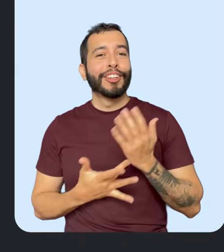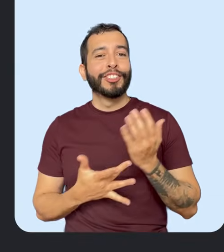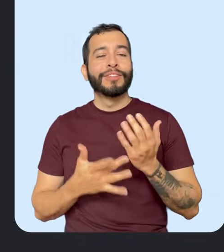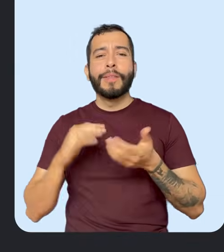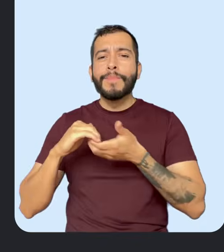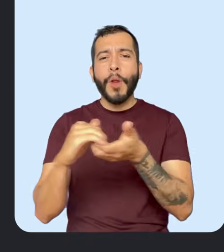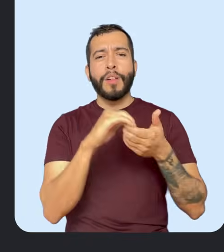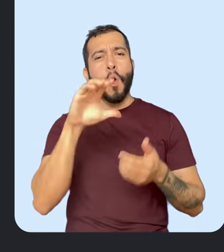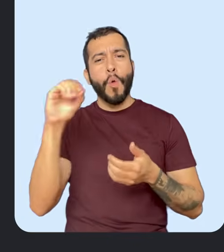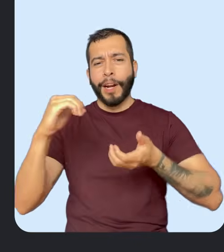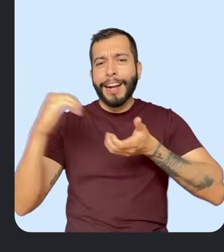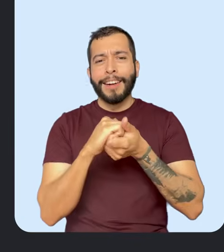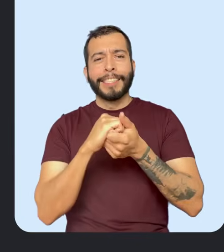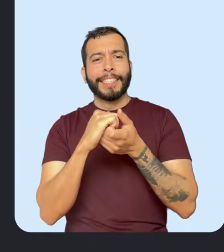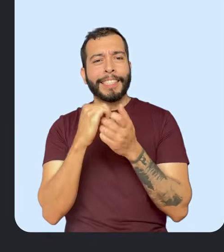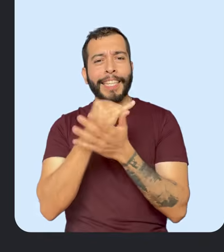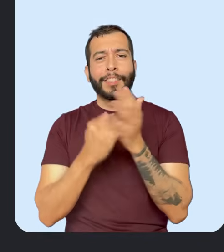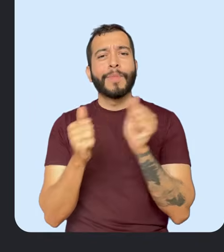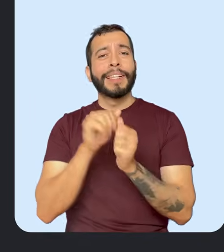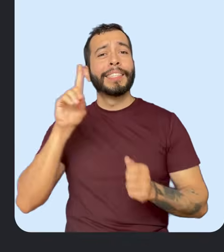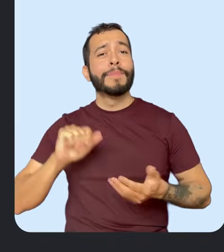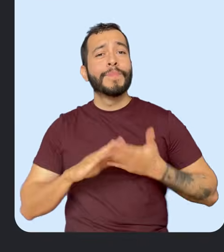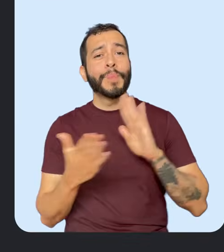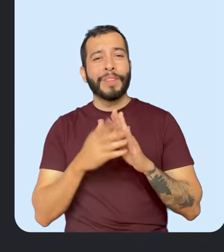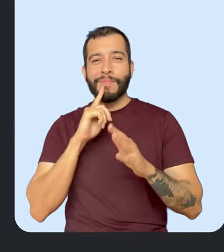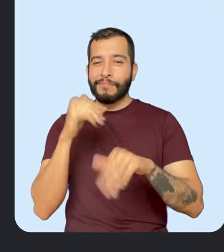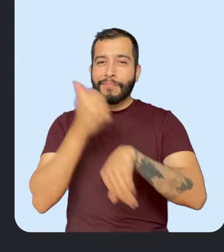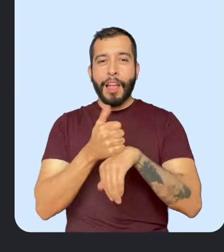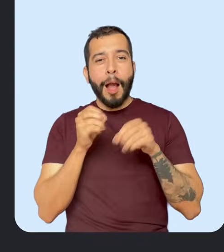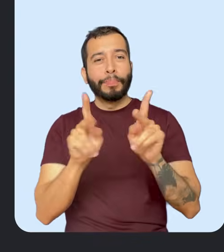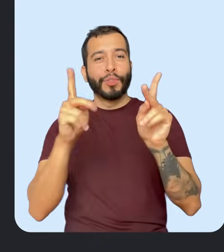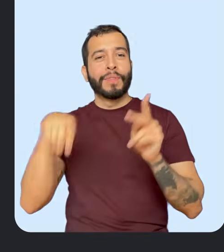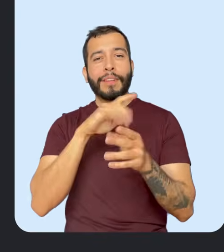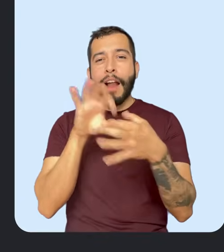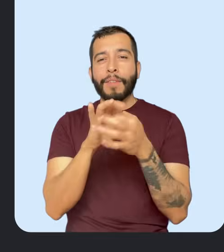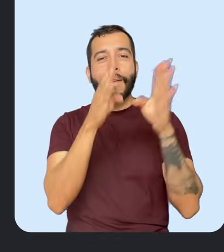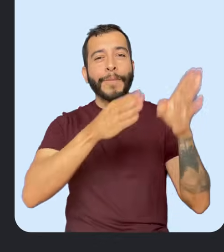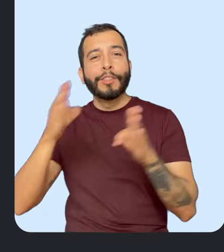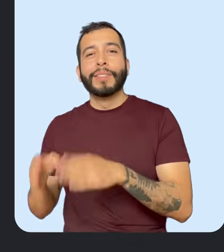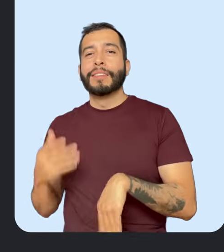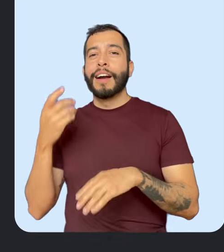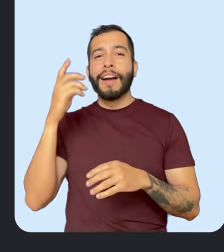collaborating and co-designing with disability communities. It's created opportunities for us to connect with individuals, governments